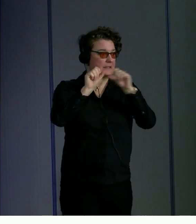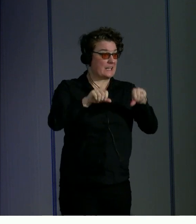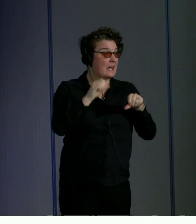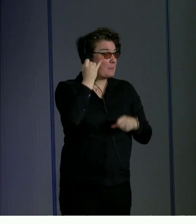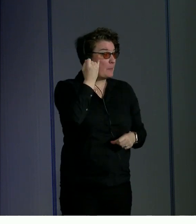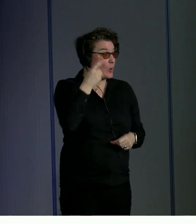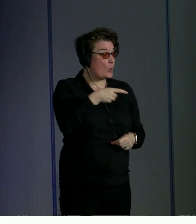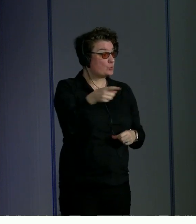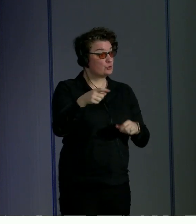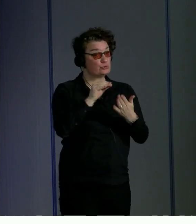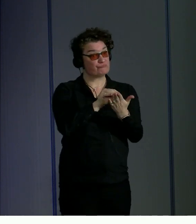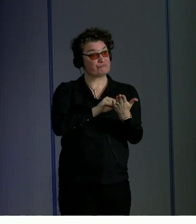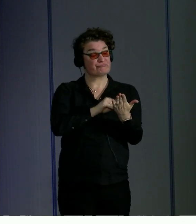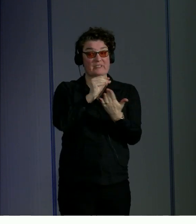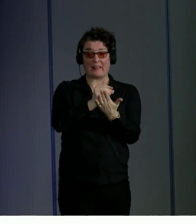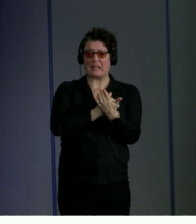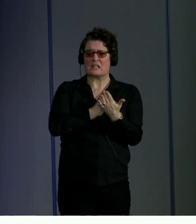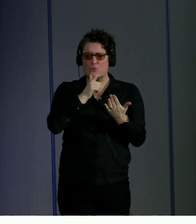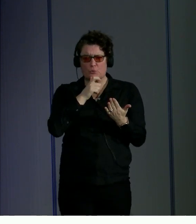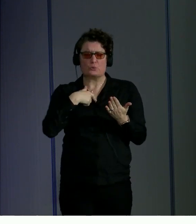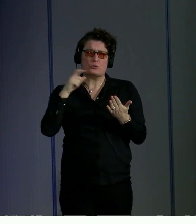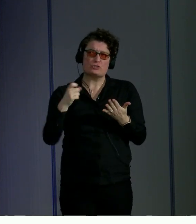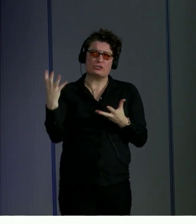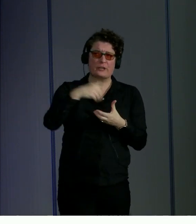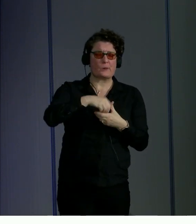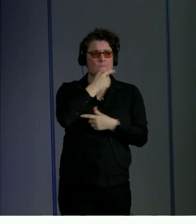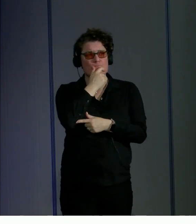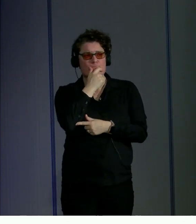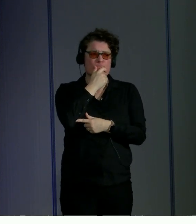the different types of people to include, you might think, oh, on any given day,